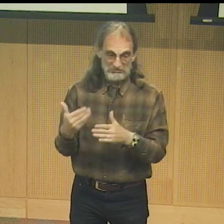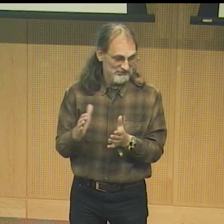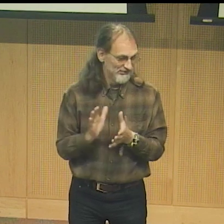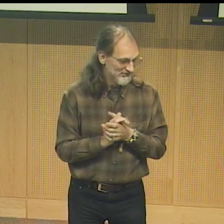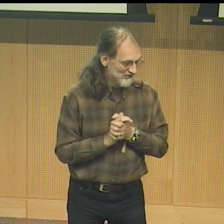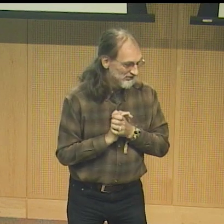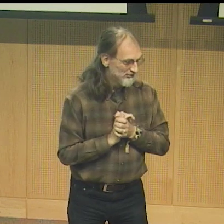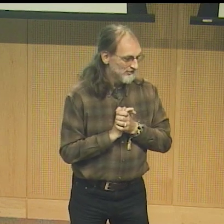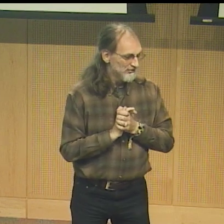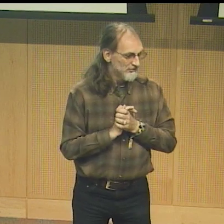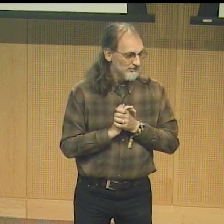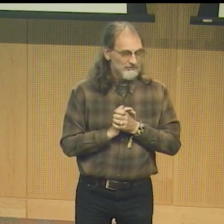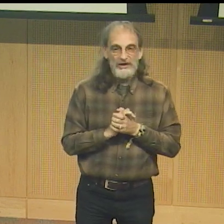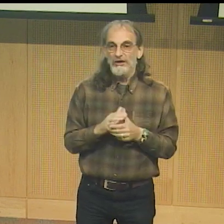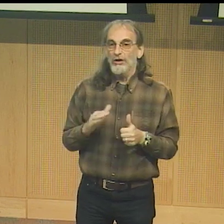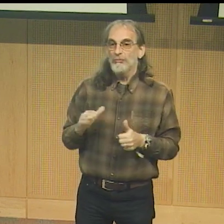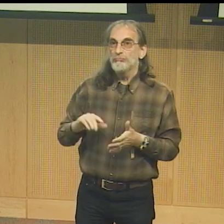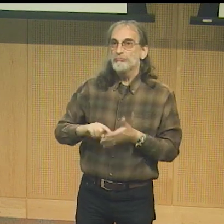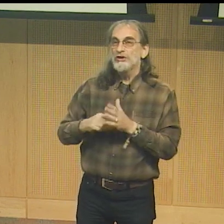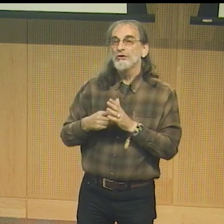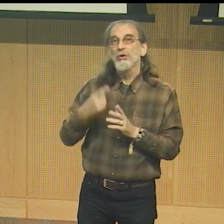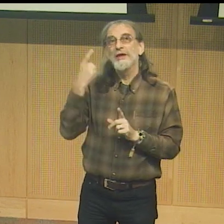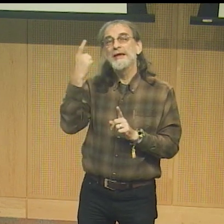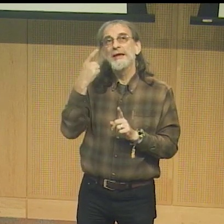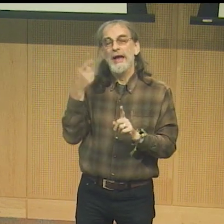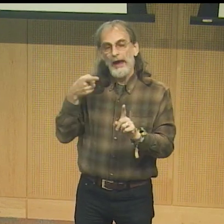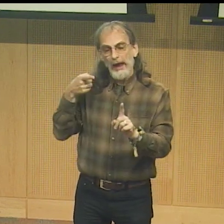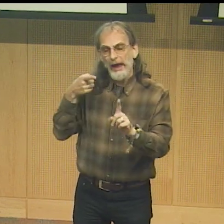So, I think that's very good progress to date.